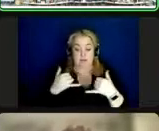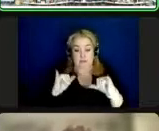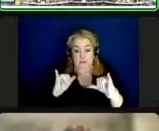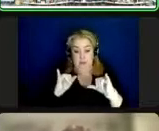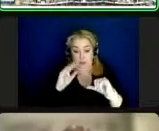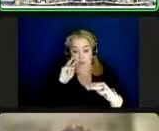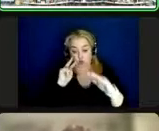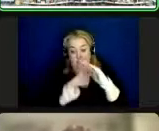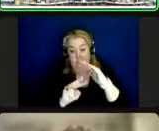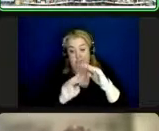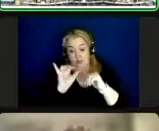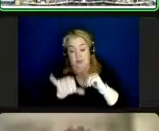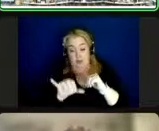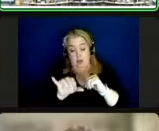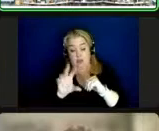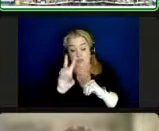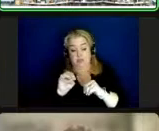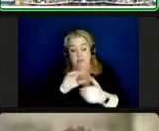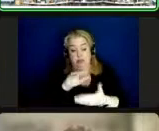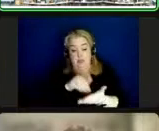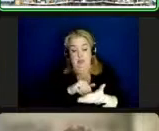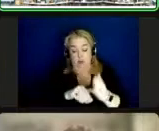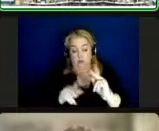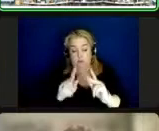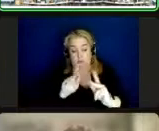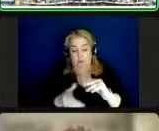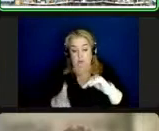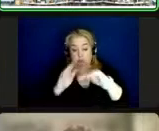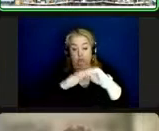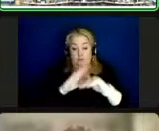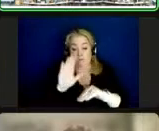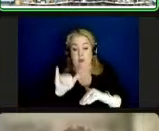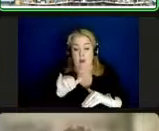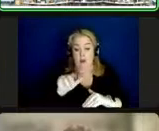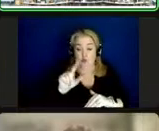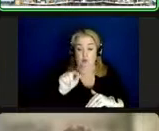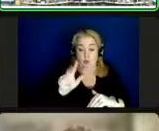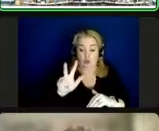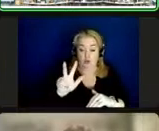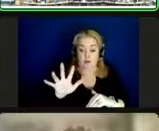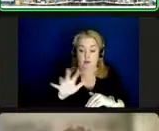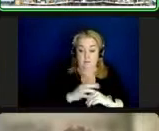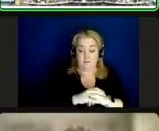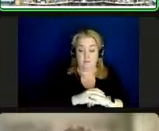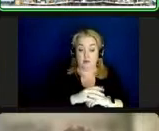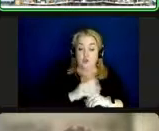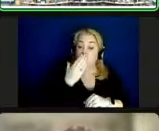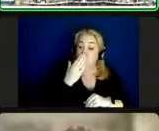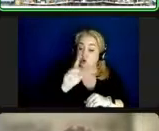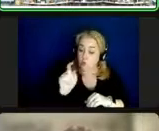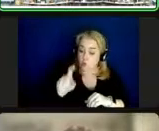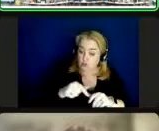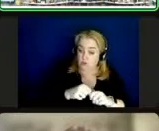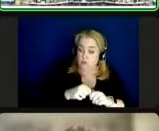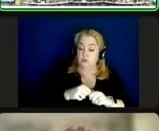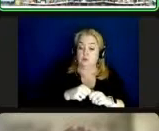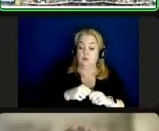NOW THAT WE'RE AFTER THE YEAR